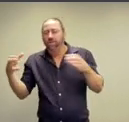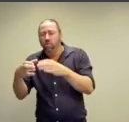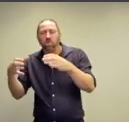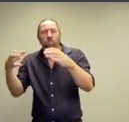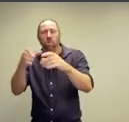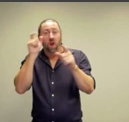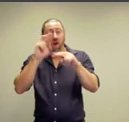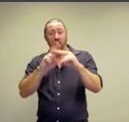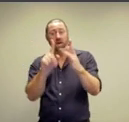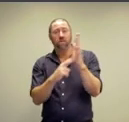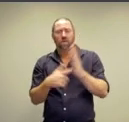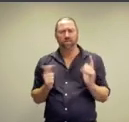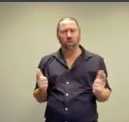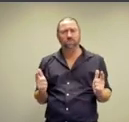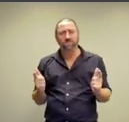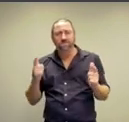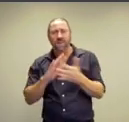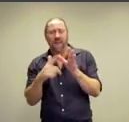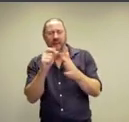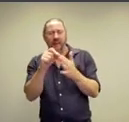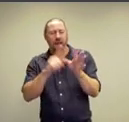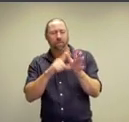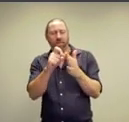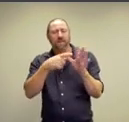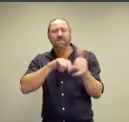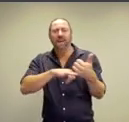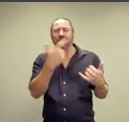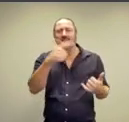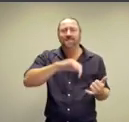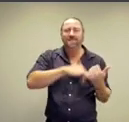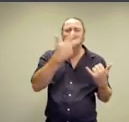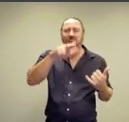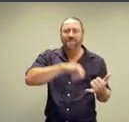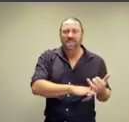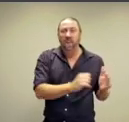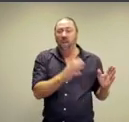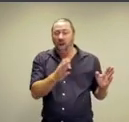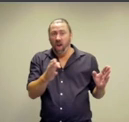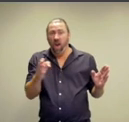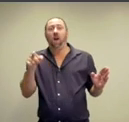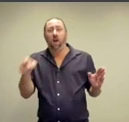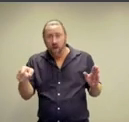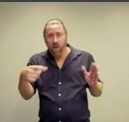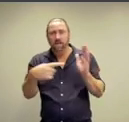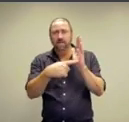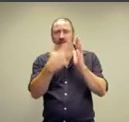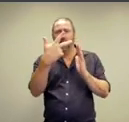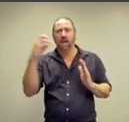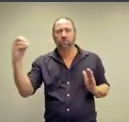leather jacket including The Fonz in Happy Days in the 70s and 80s,